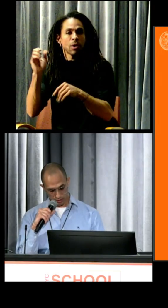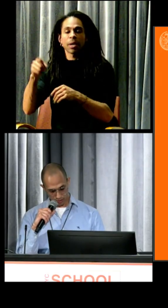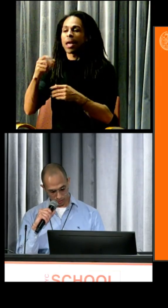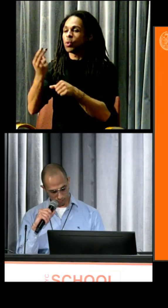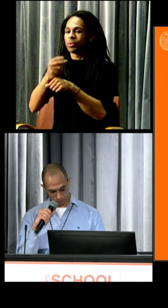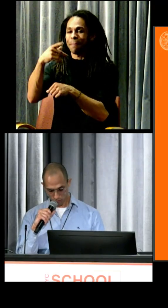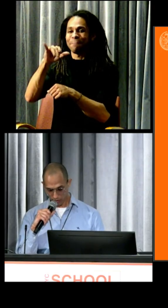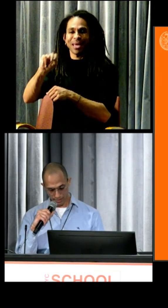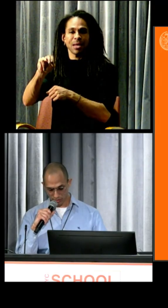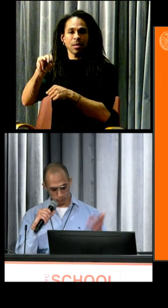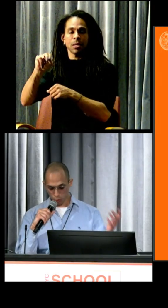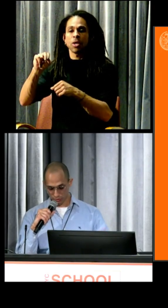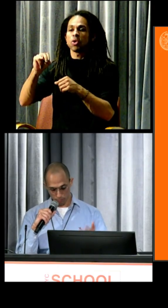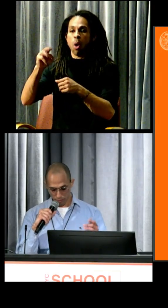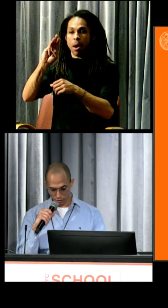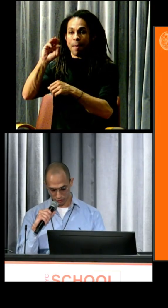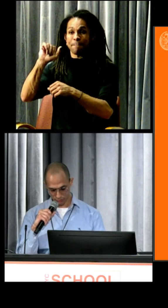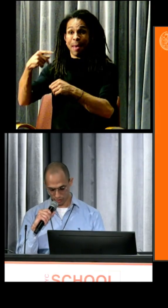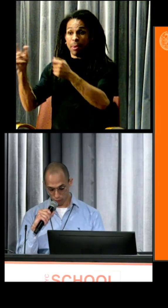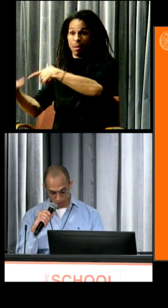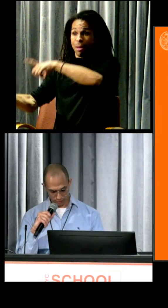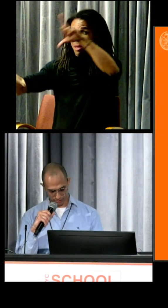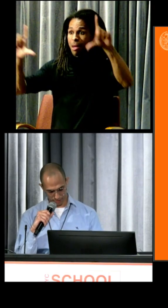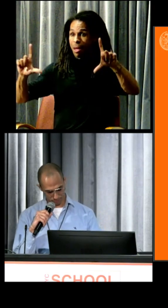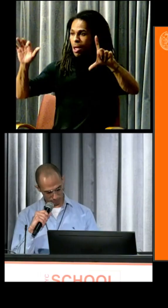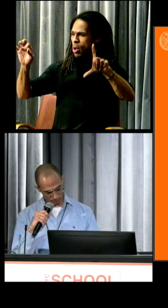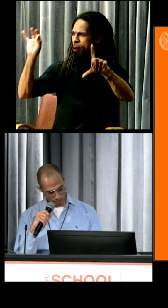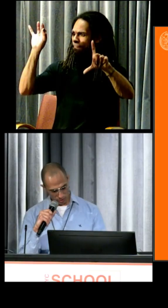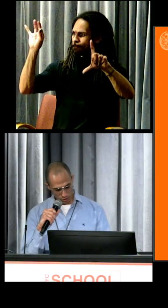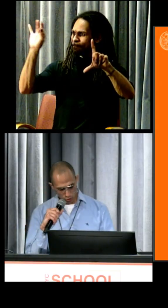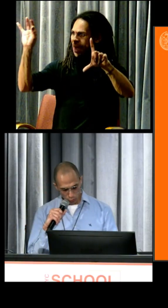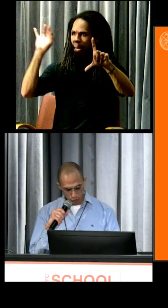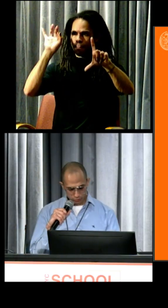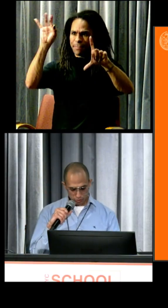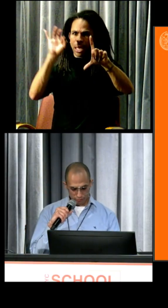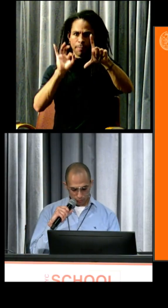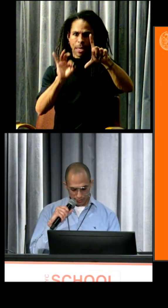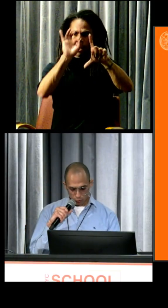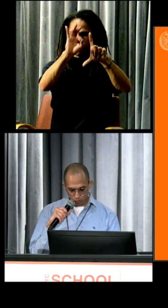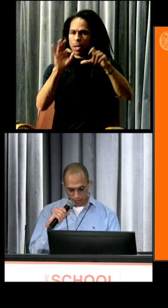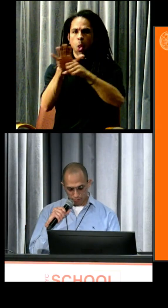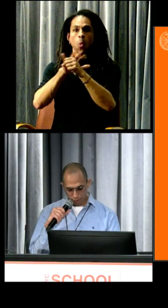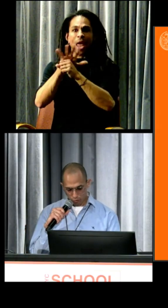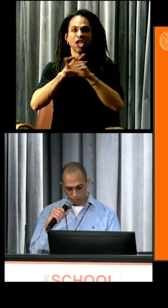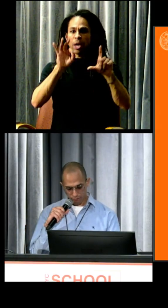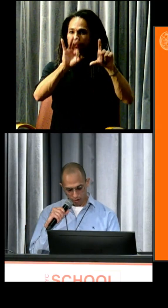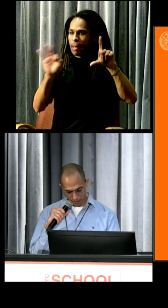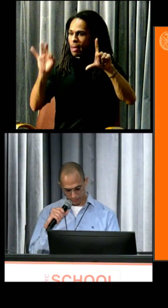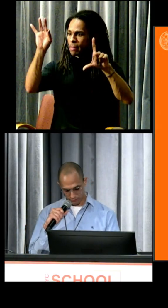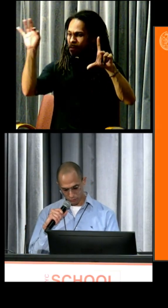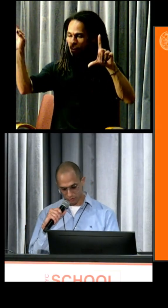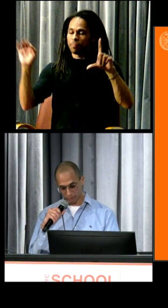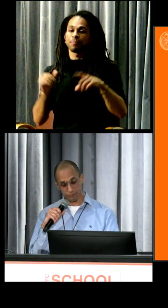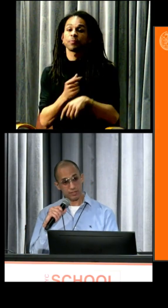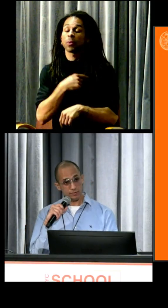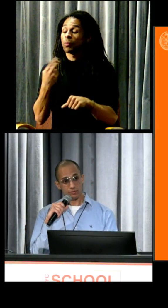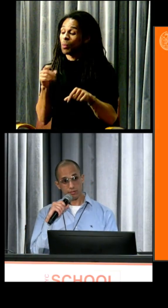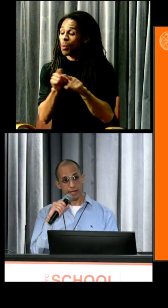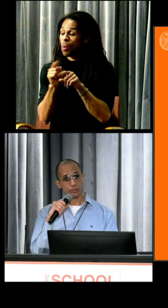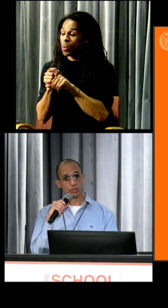I'll also just add that internally, we talked about Midtown, Sunnyside, and Red Hook, but those